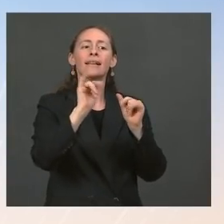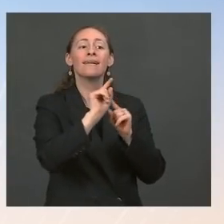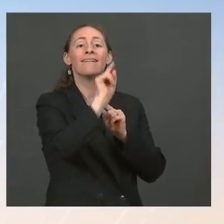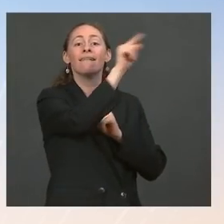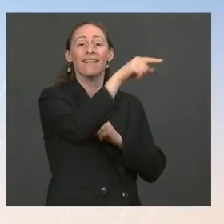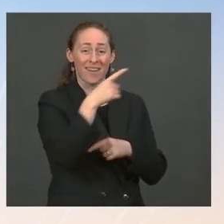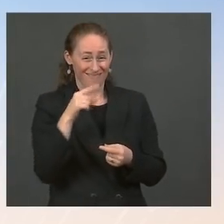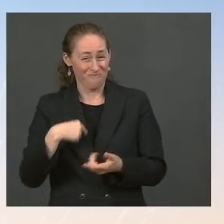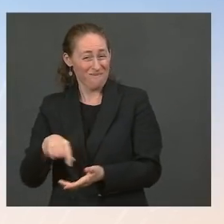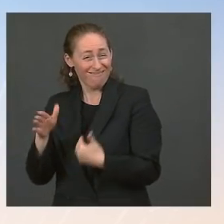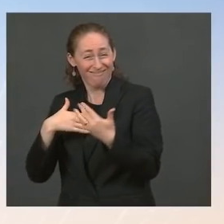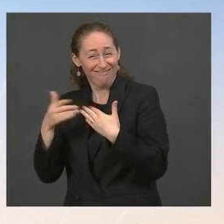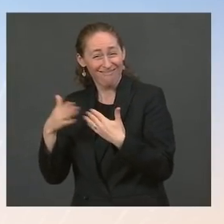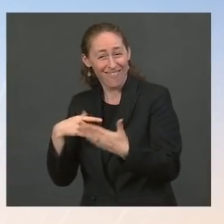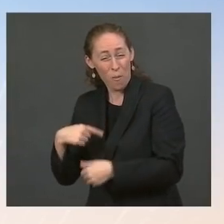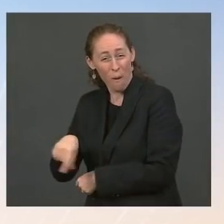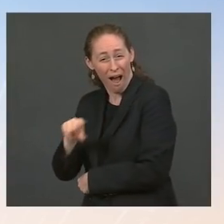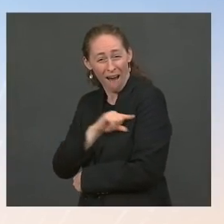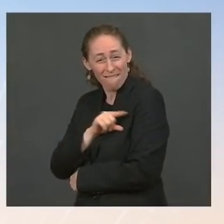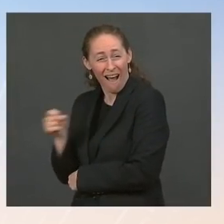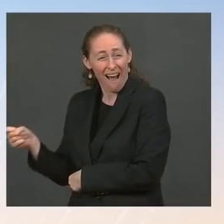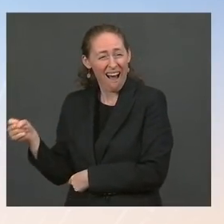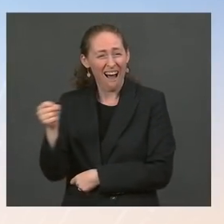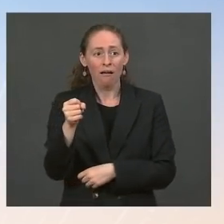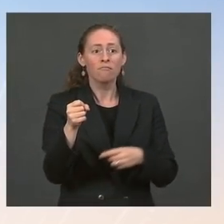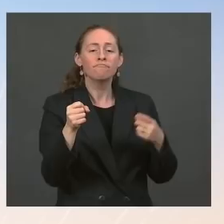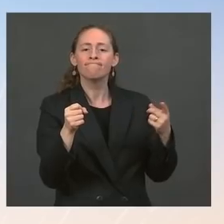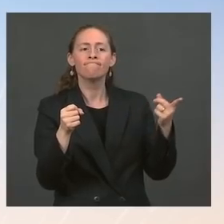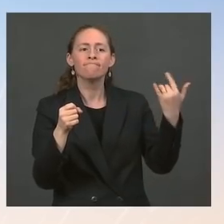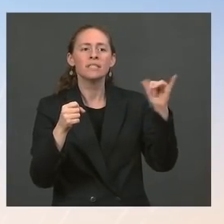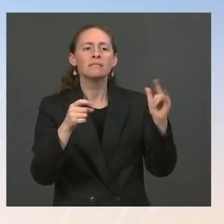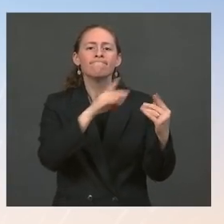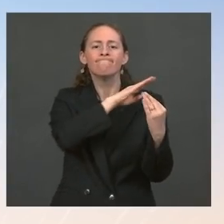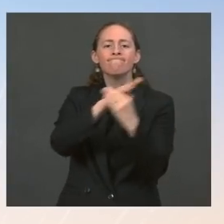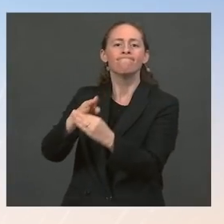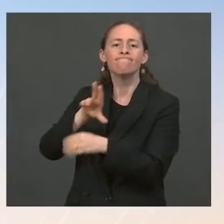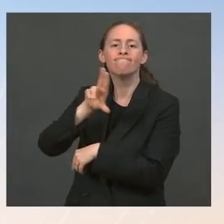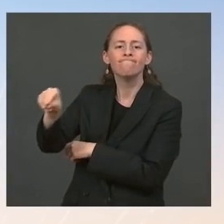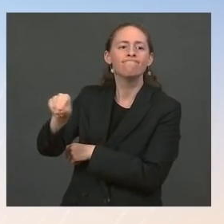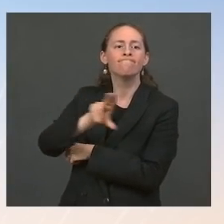whether it's in the national security roles; in the Defense Department; the State Department,